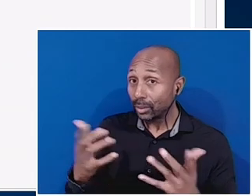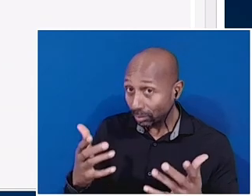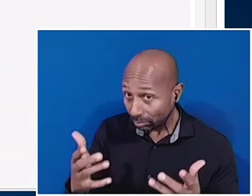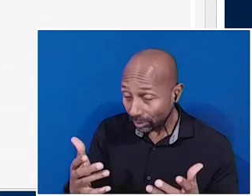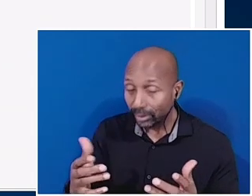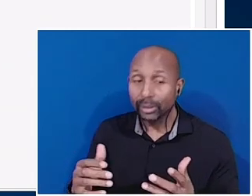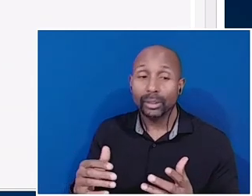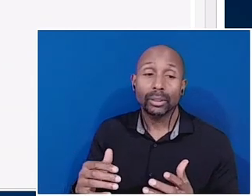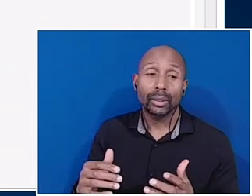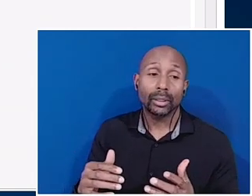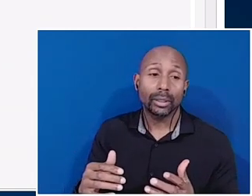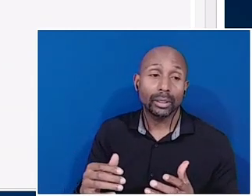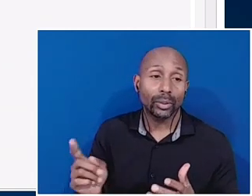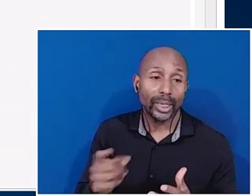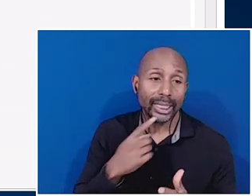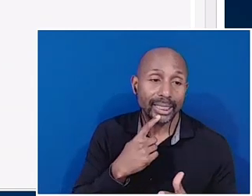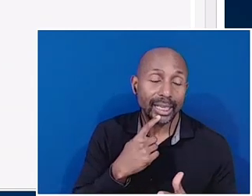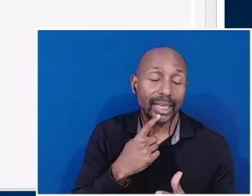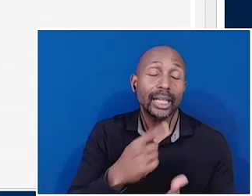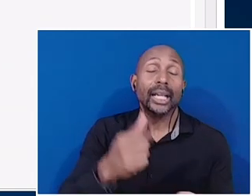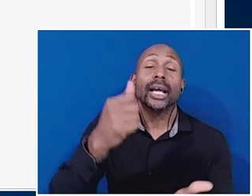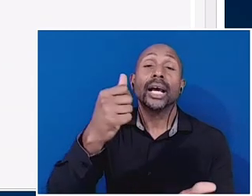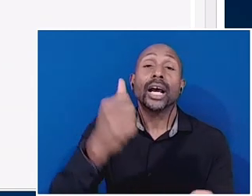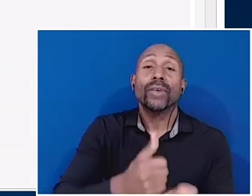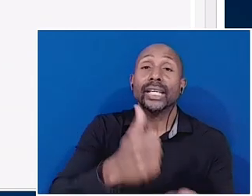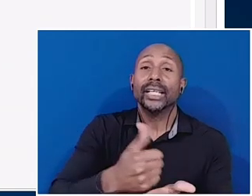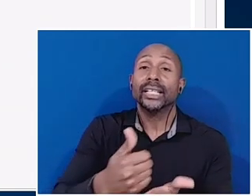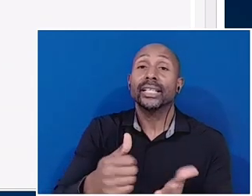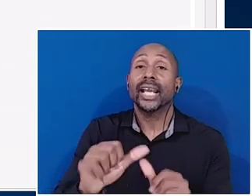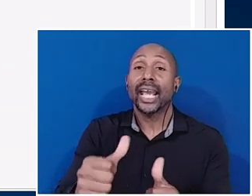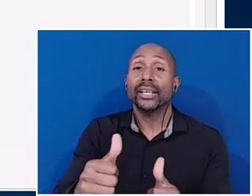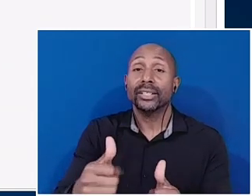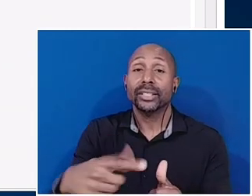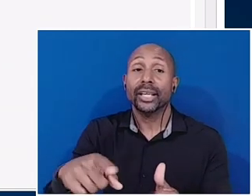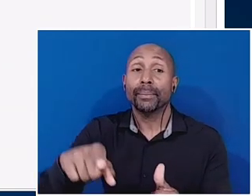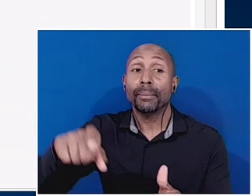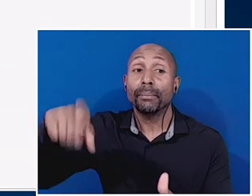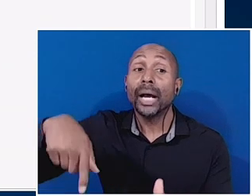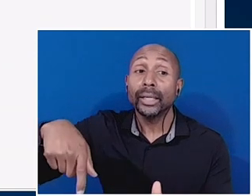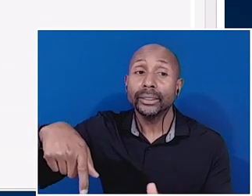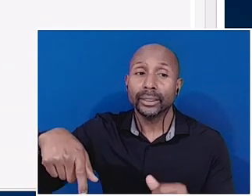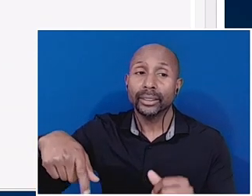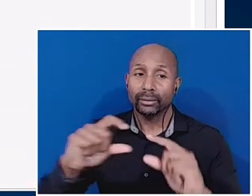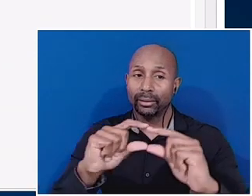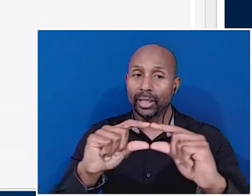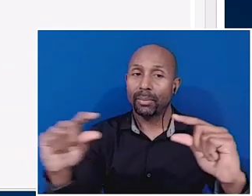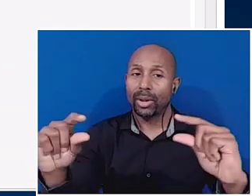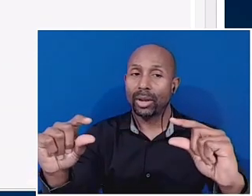the accrediting agency must instead of having, what we currently have is (4)-